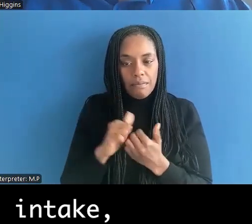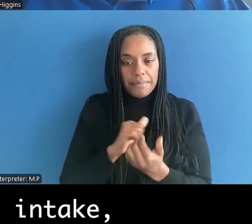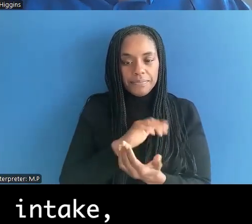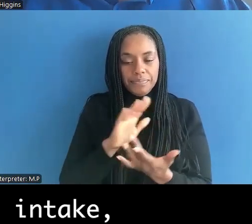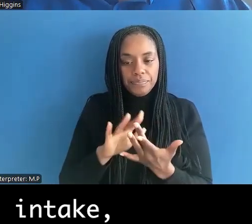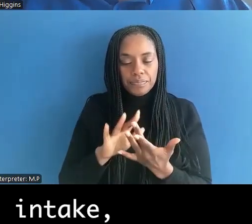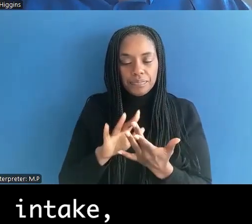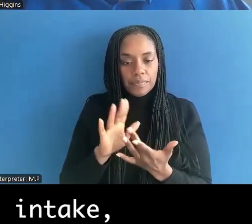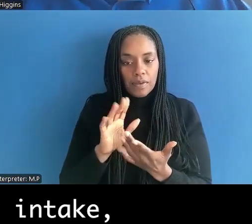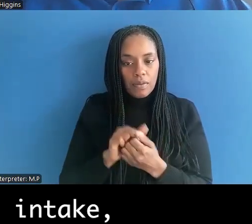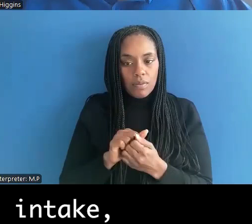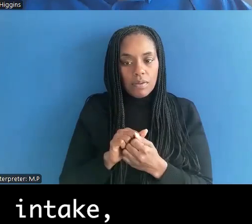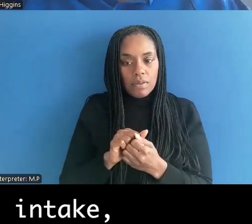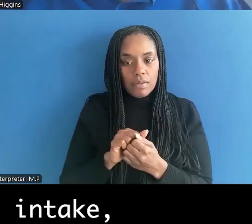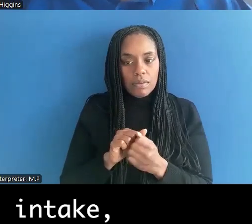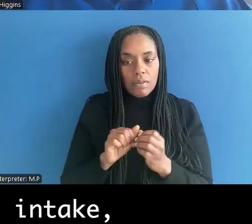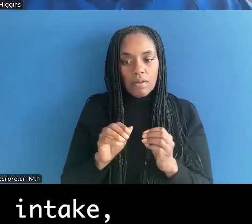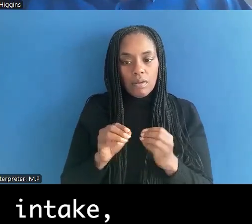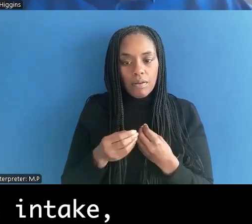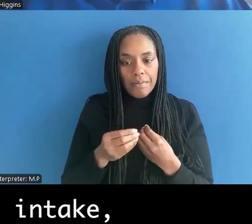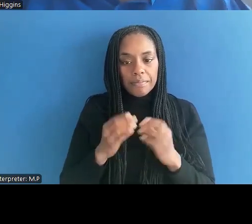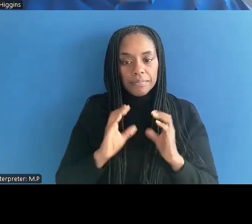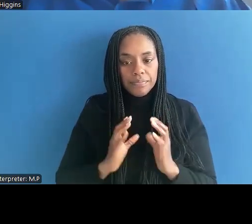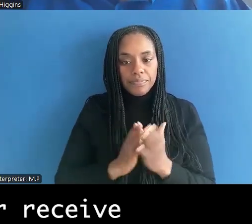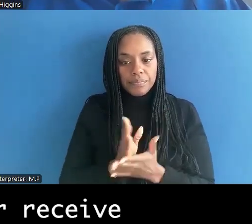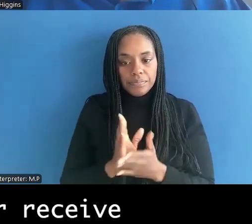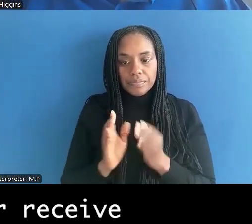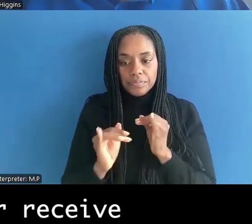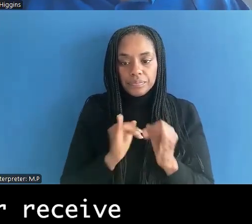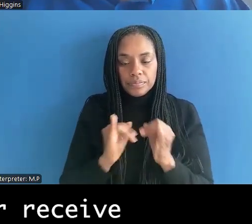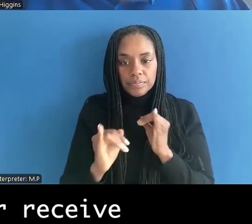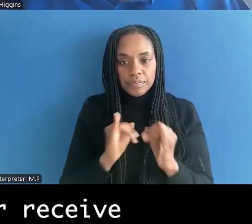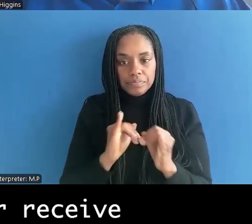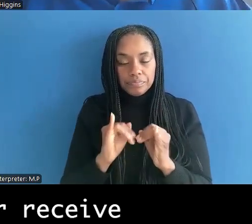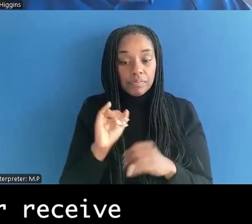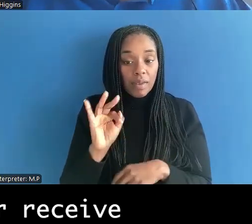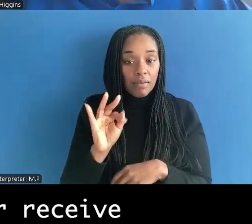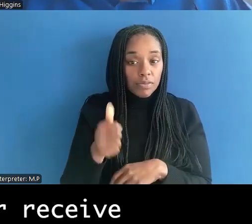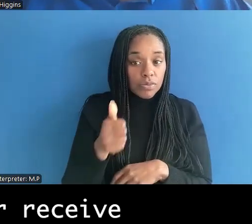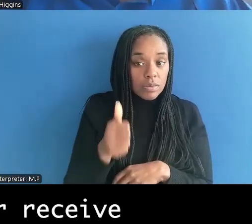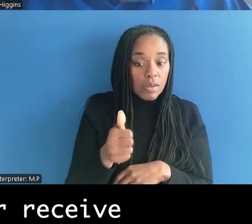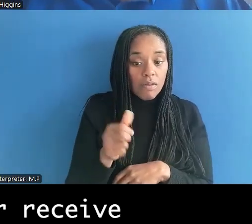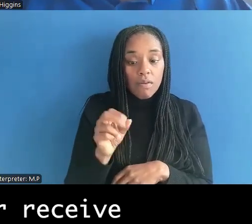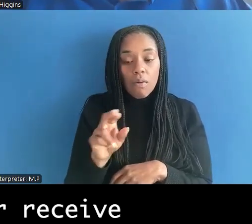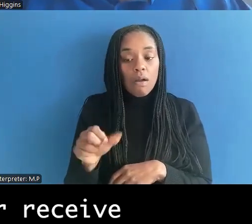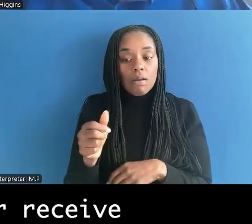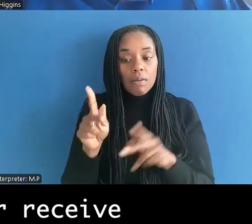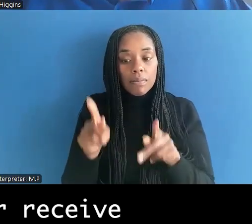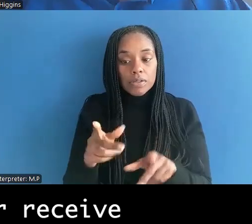with the Office of Clients' Rights intake, if you have, if you yourself or a family member receive services through a regional center.